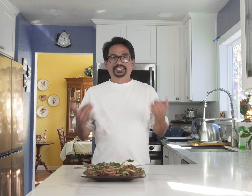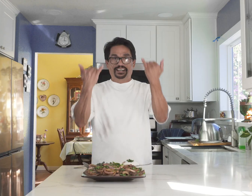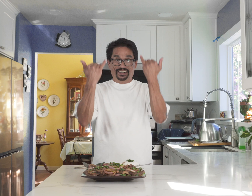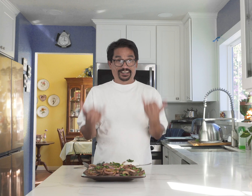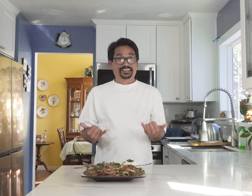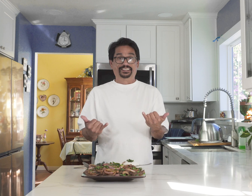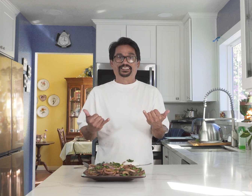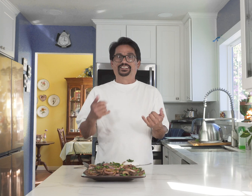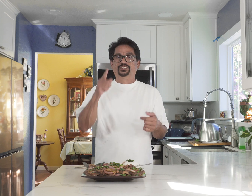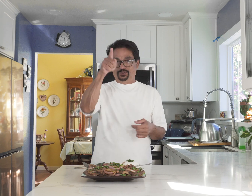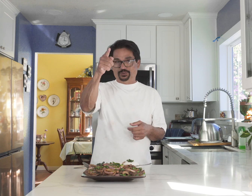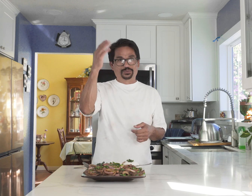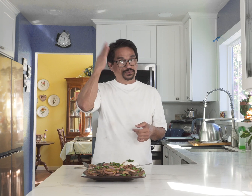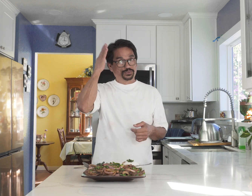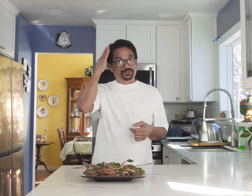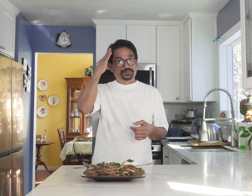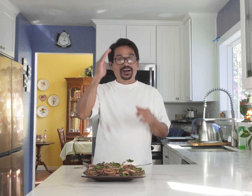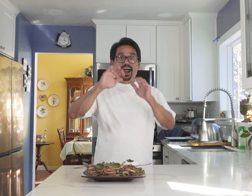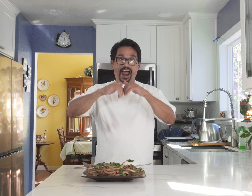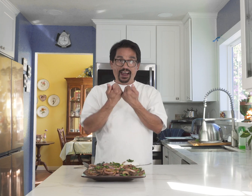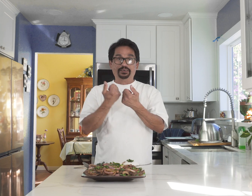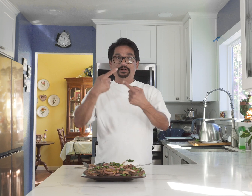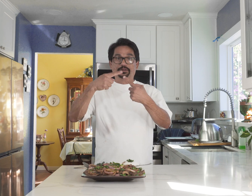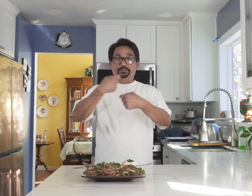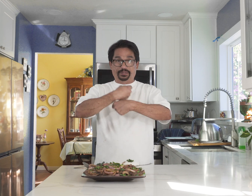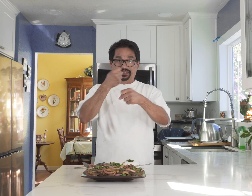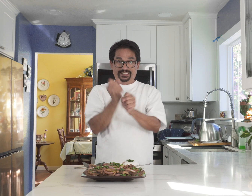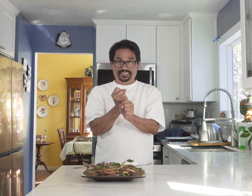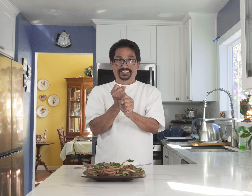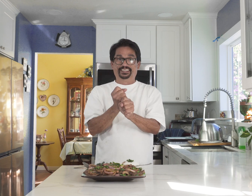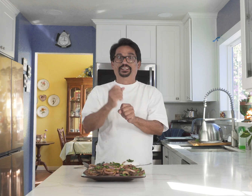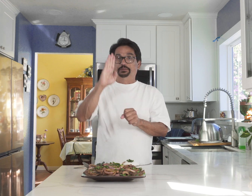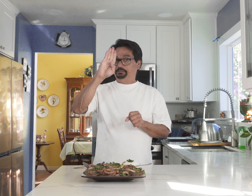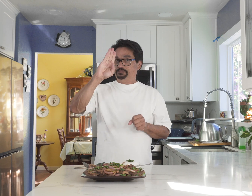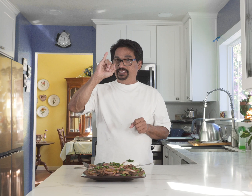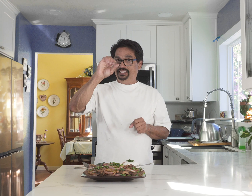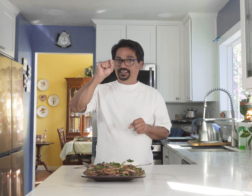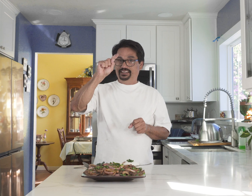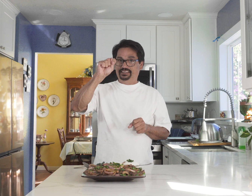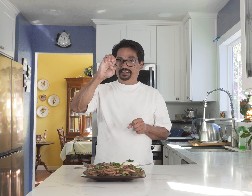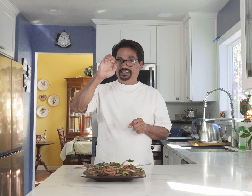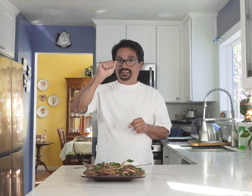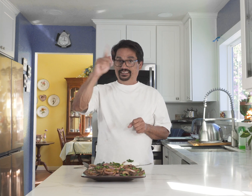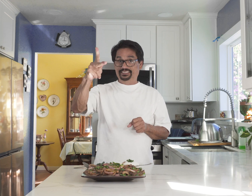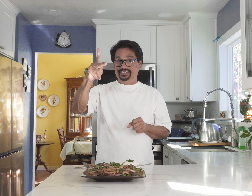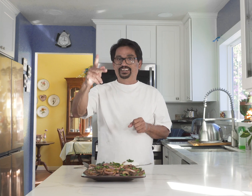Now you know how to make bisteak